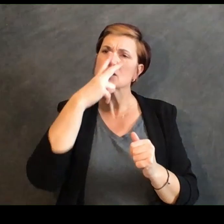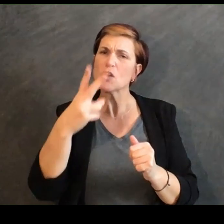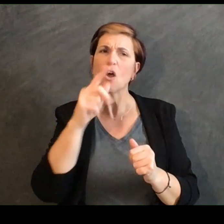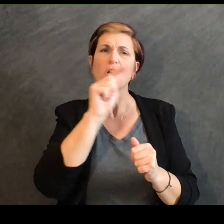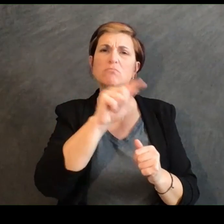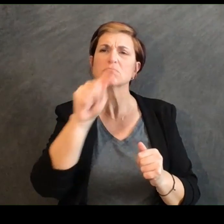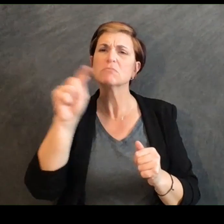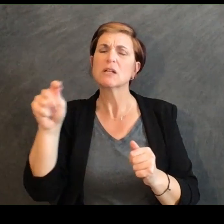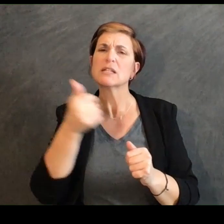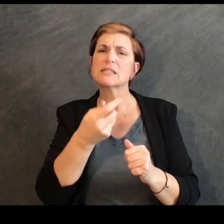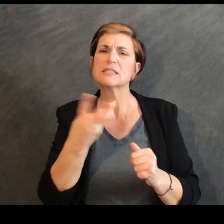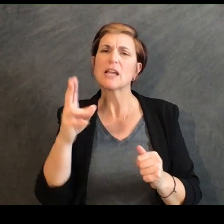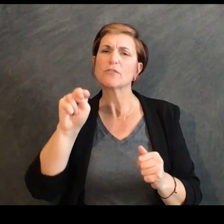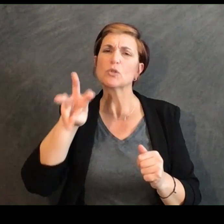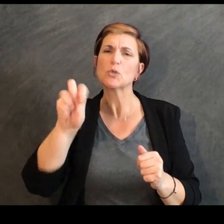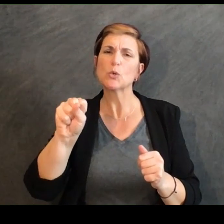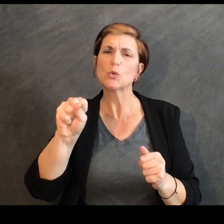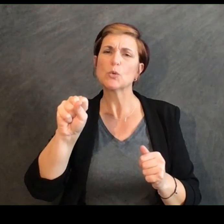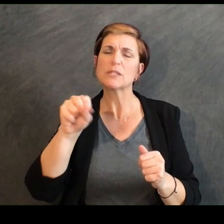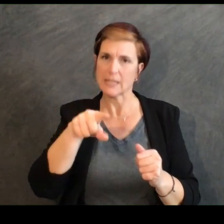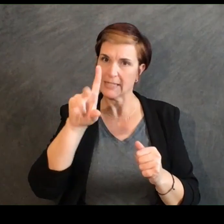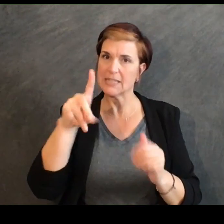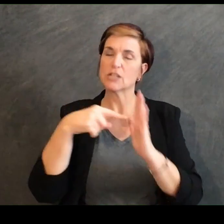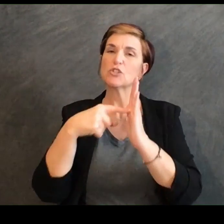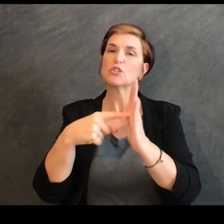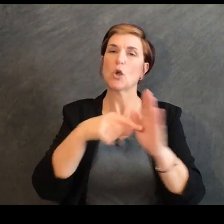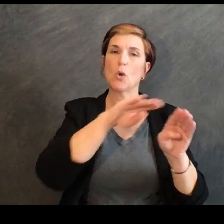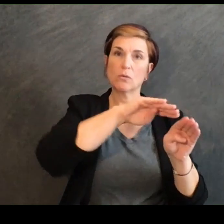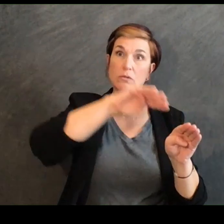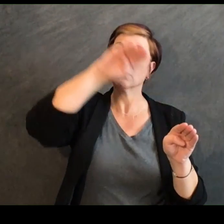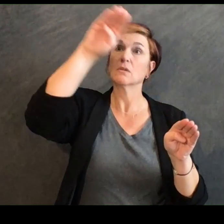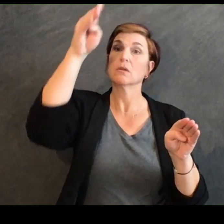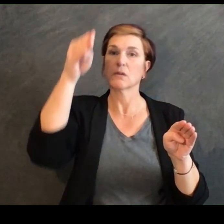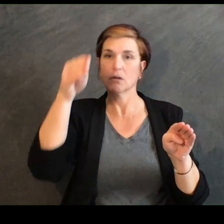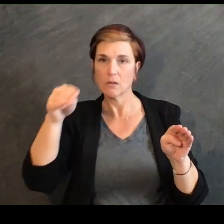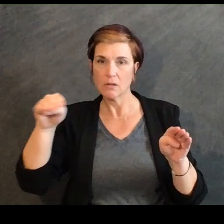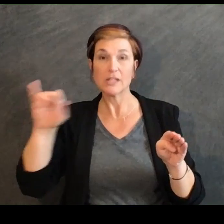several days if you align the data from China with the data with South Korea you